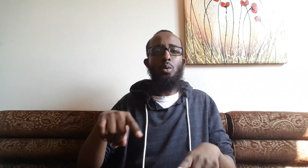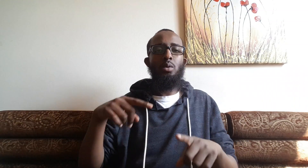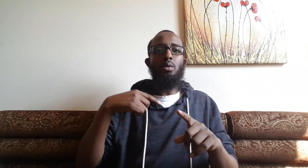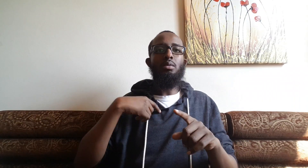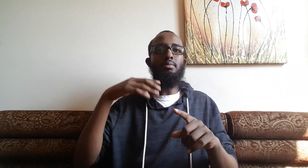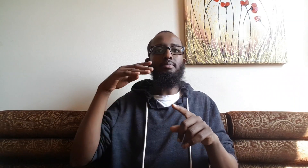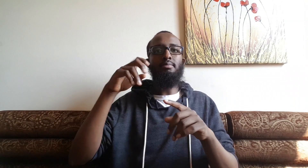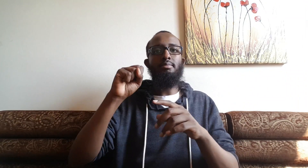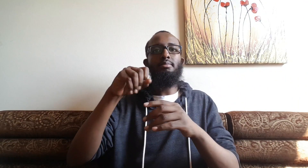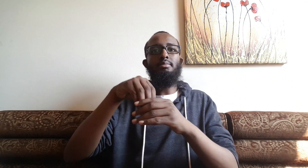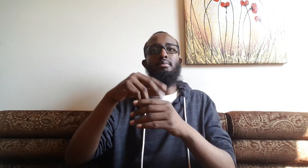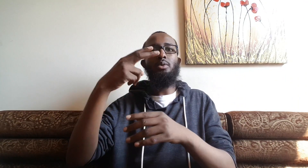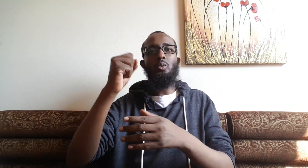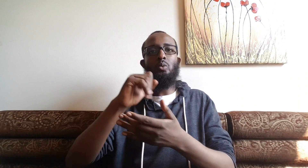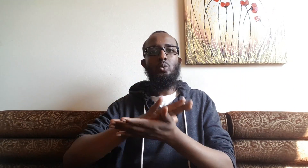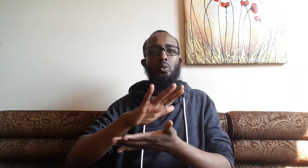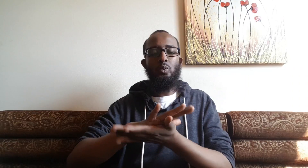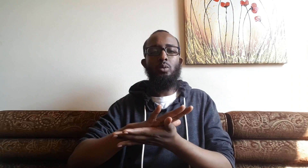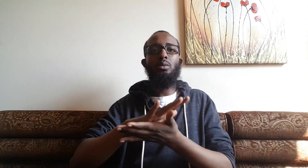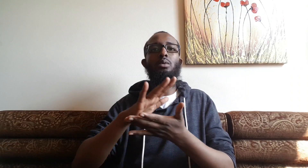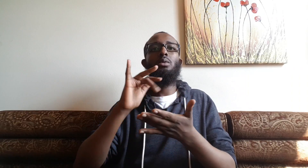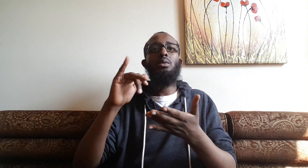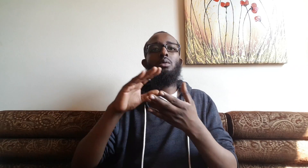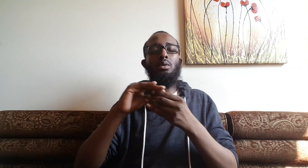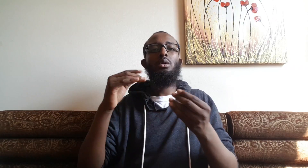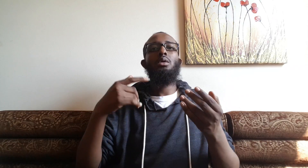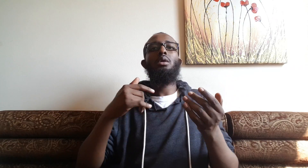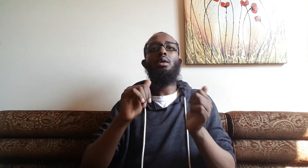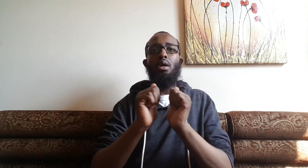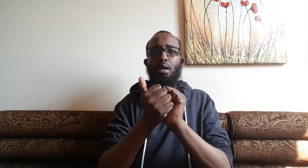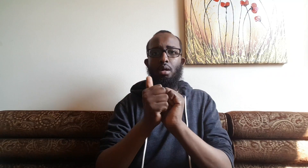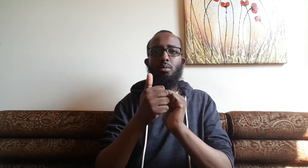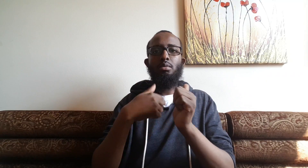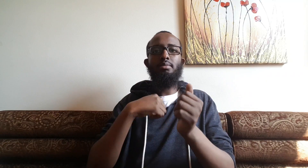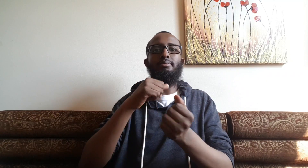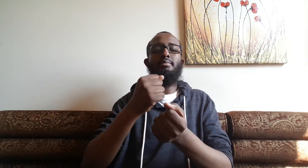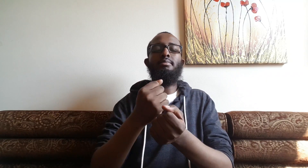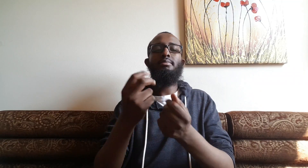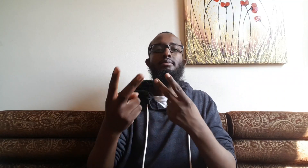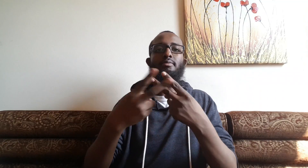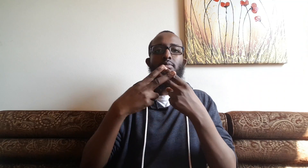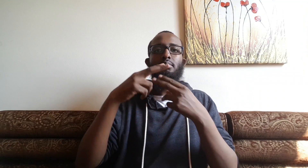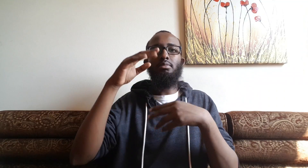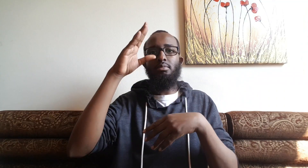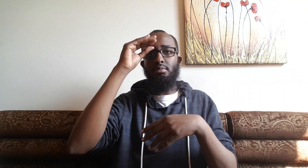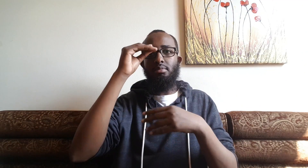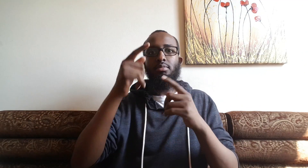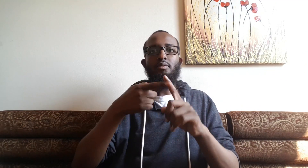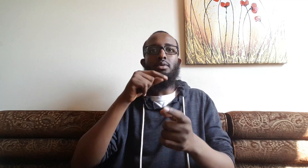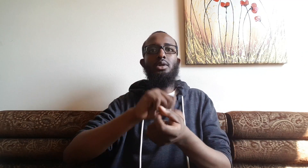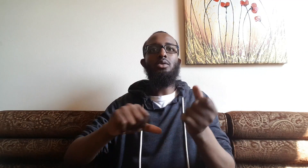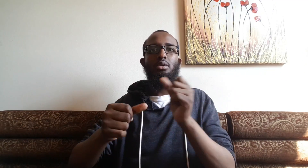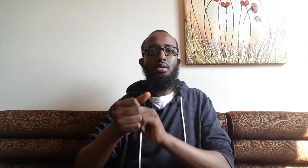It happened when I was in high school. I helped a student from attempting suicide